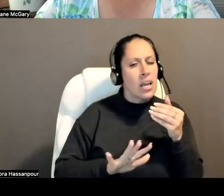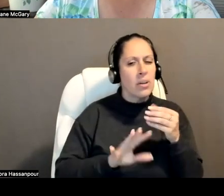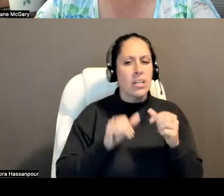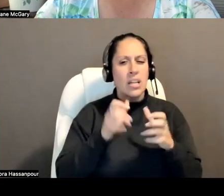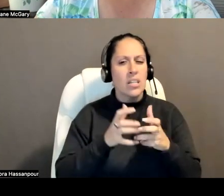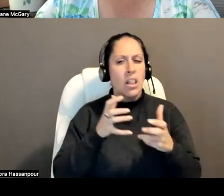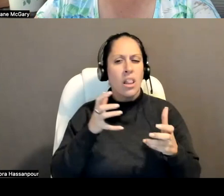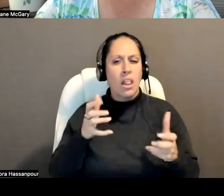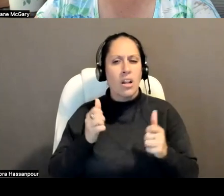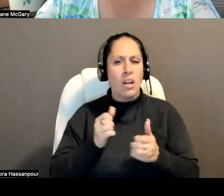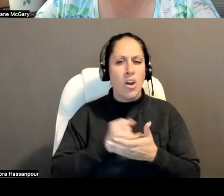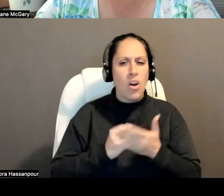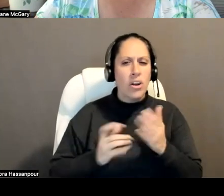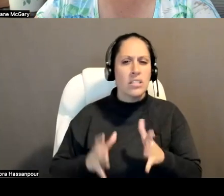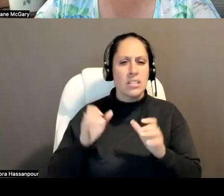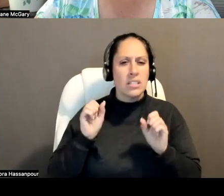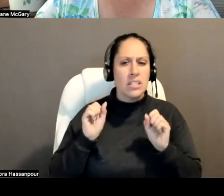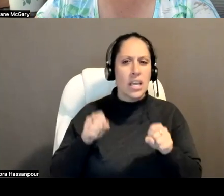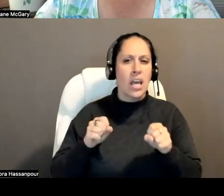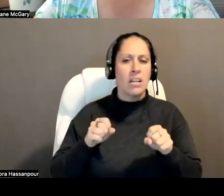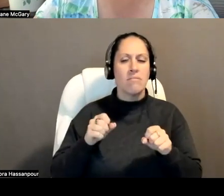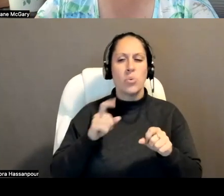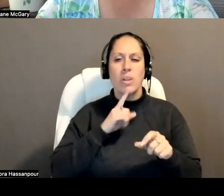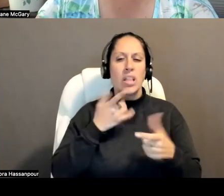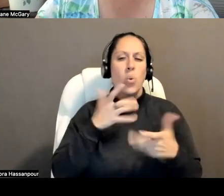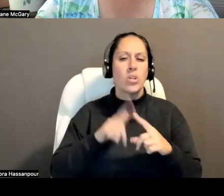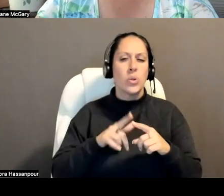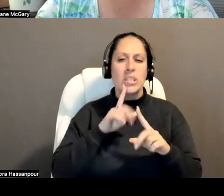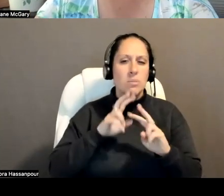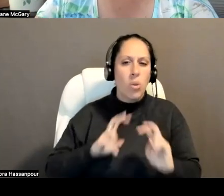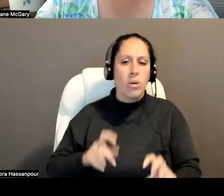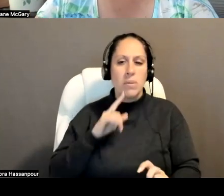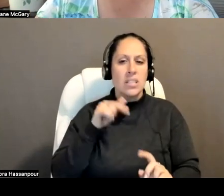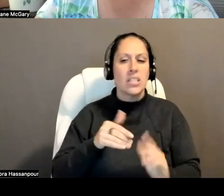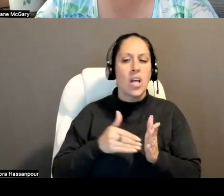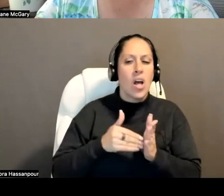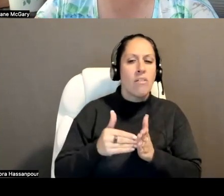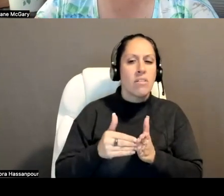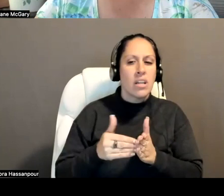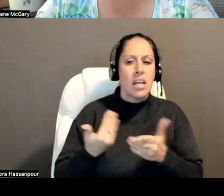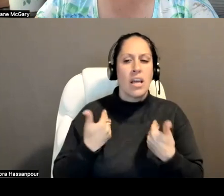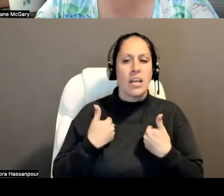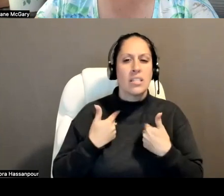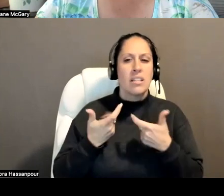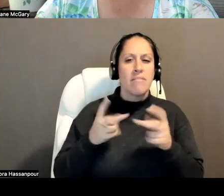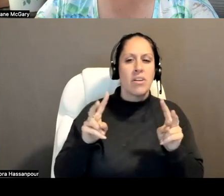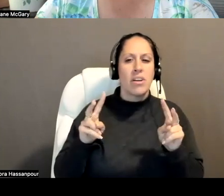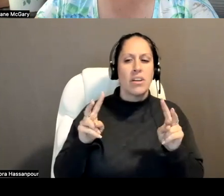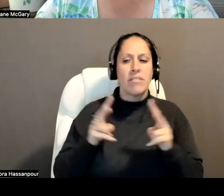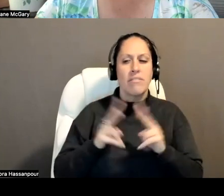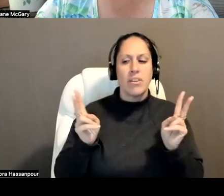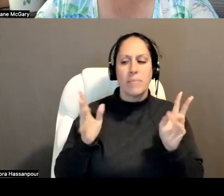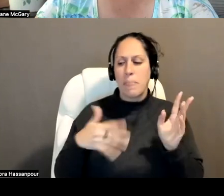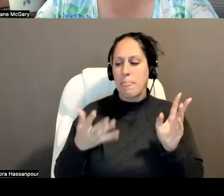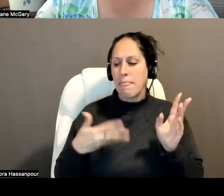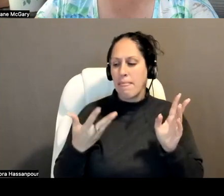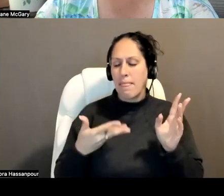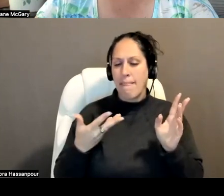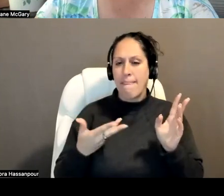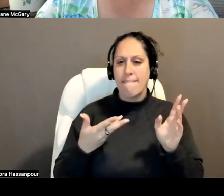lot of composers would explore, just because it's often has a very-- not very